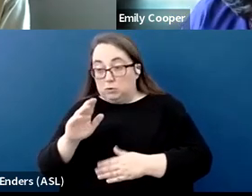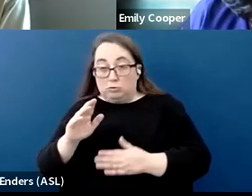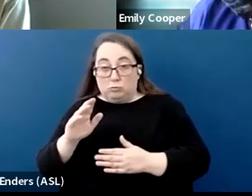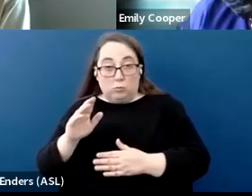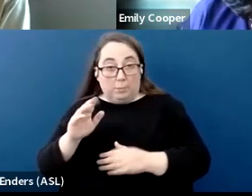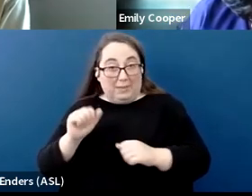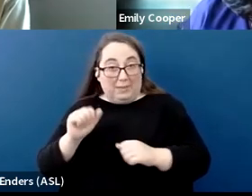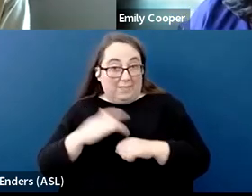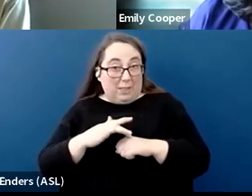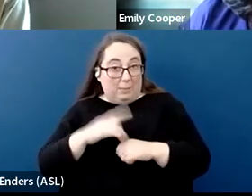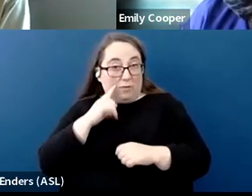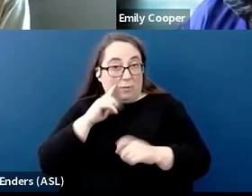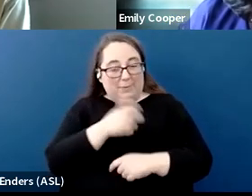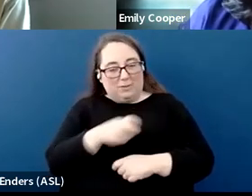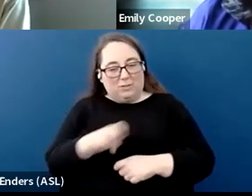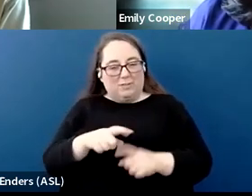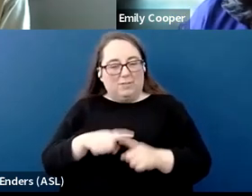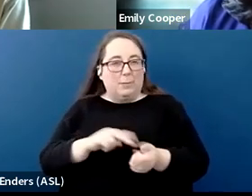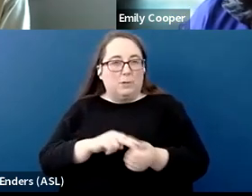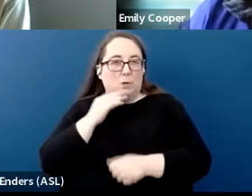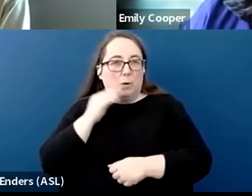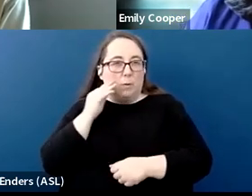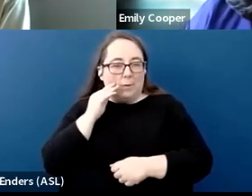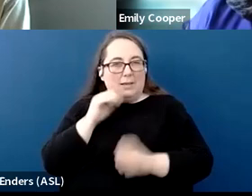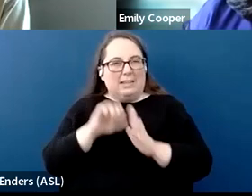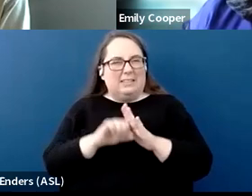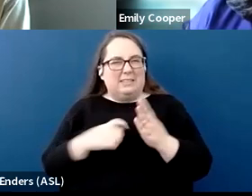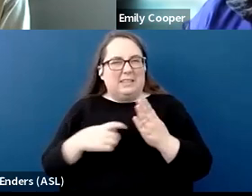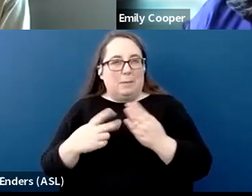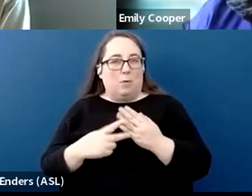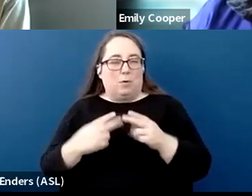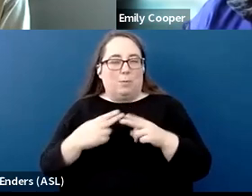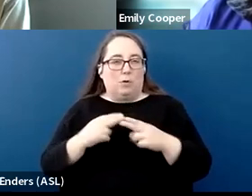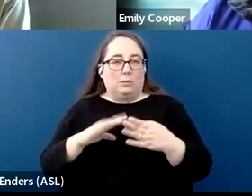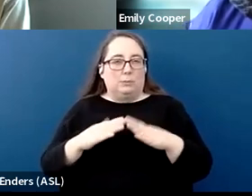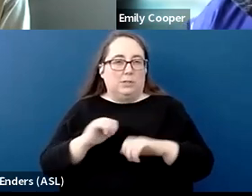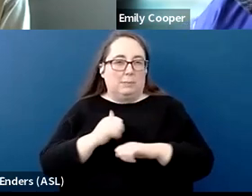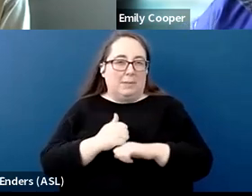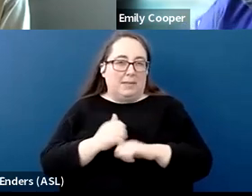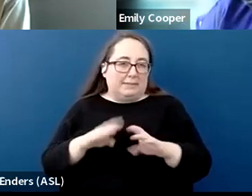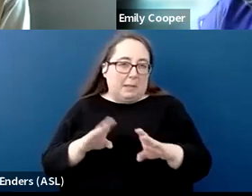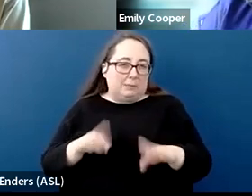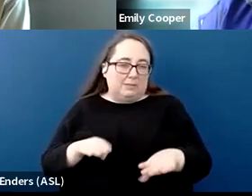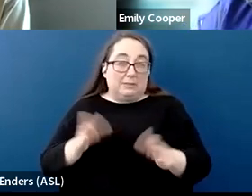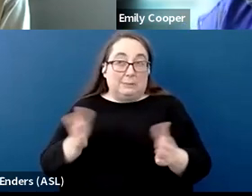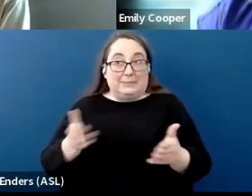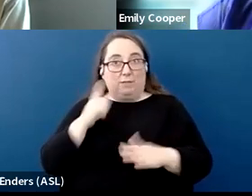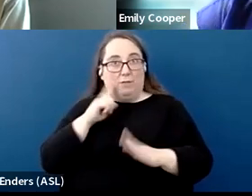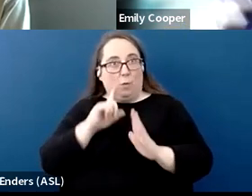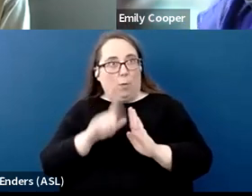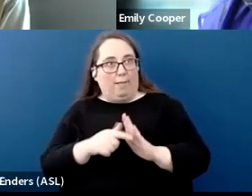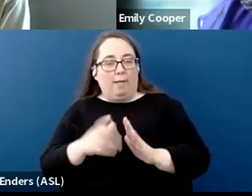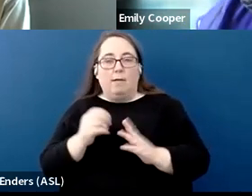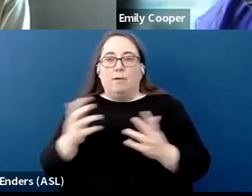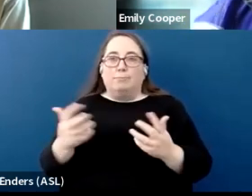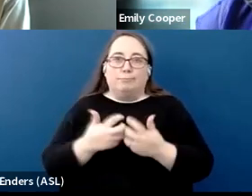SUSAN Thank you. In Massachusetts, we actually have two MFP waivers that we transition